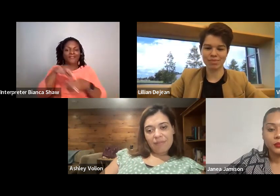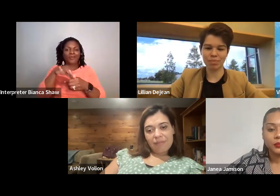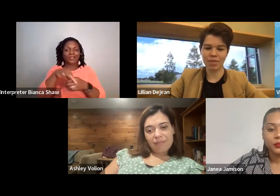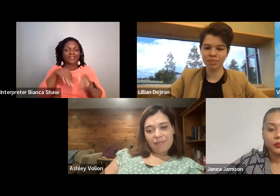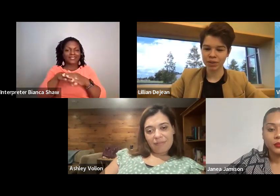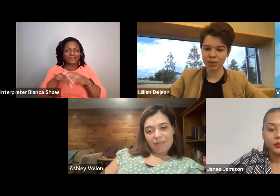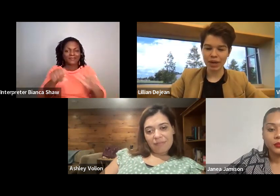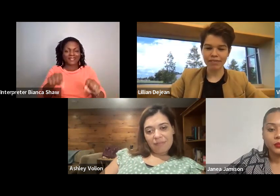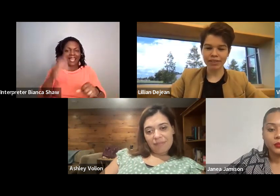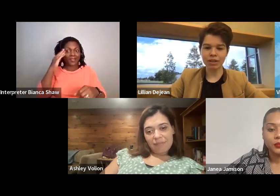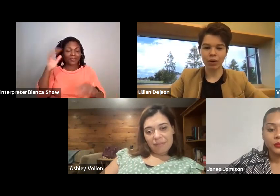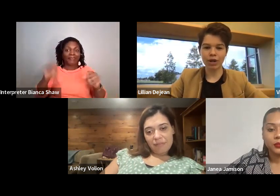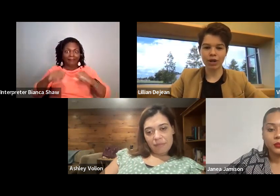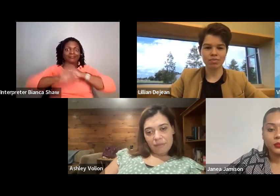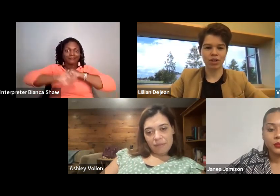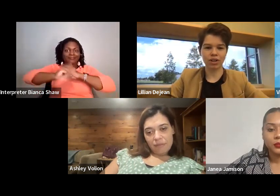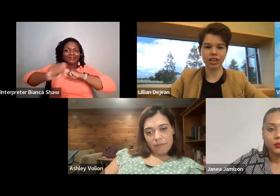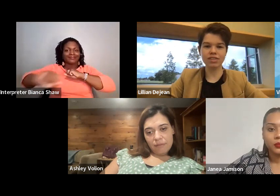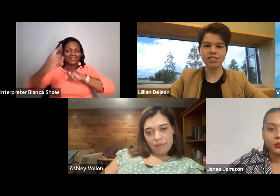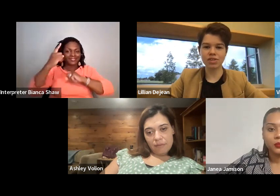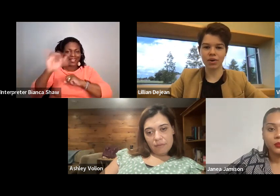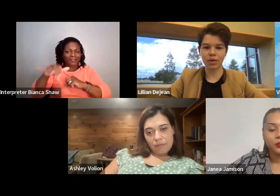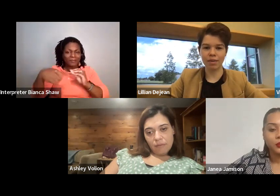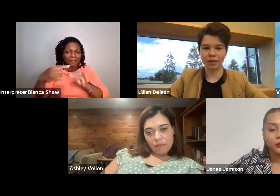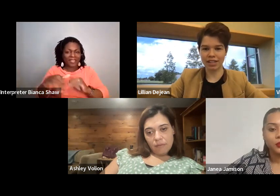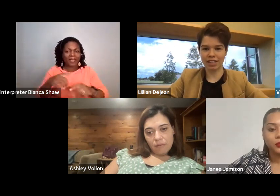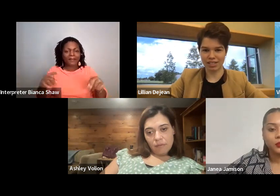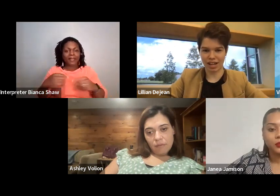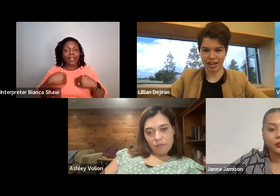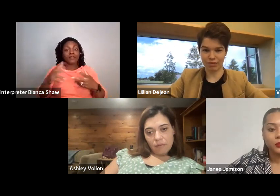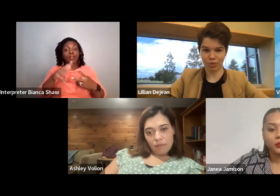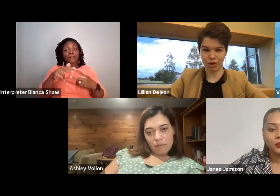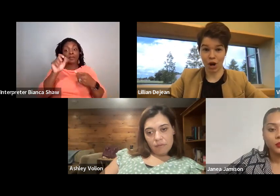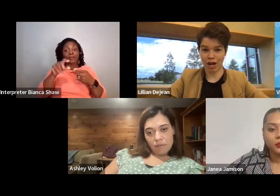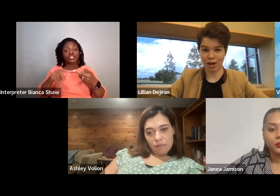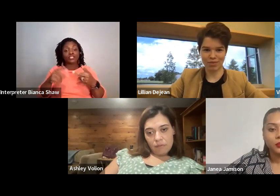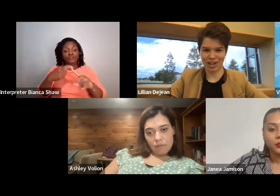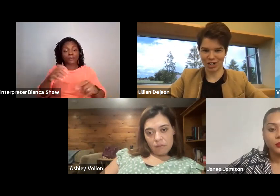But we have a couple of questions from the audience, so I believe it is time for our rapid fire.